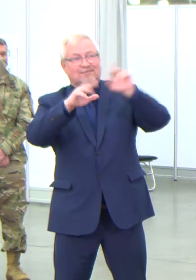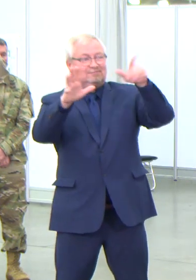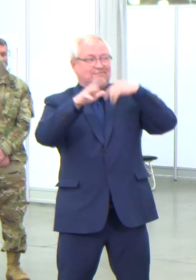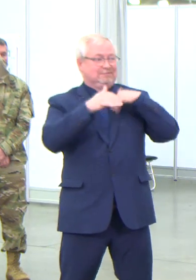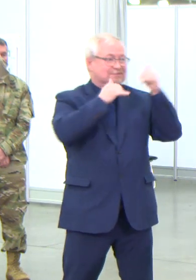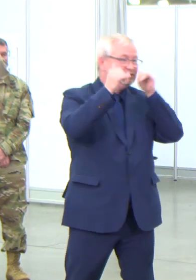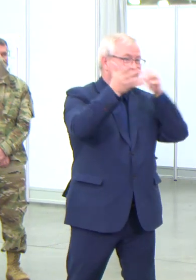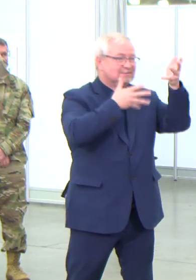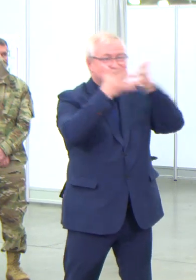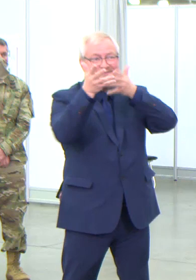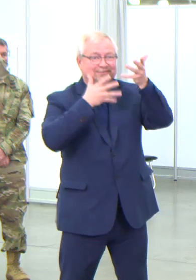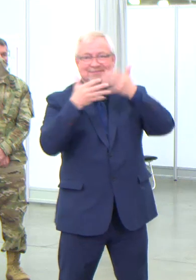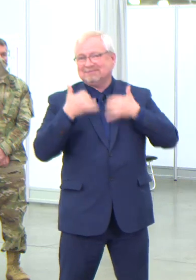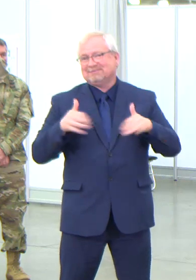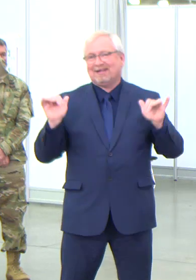must